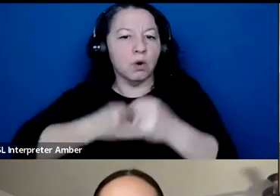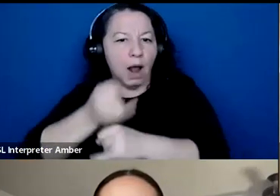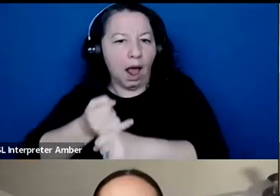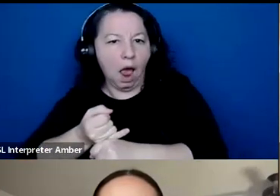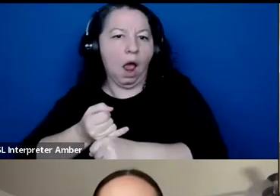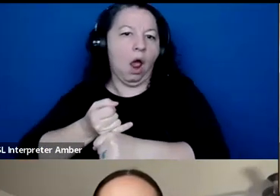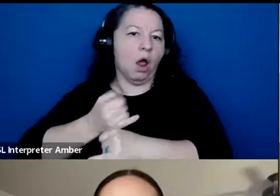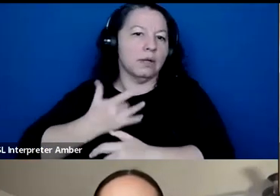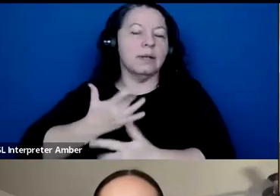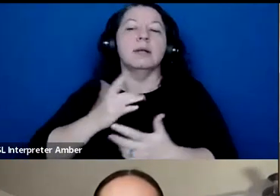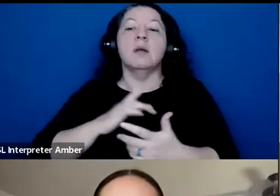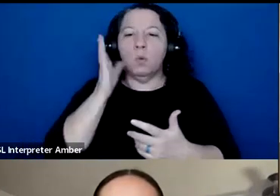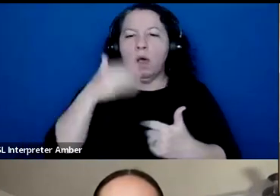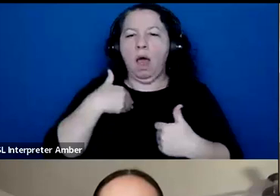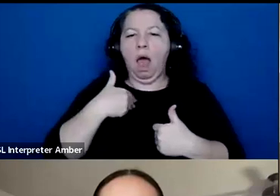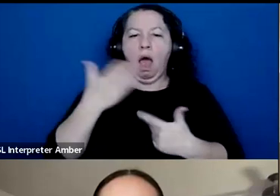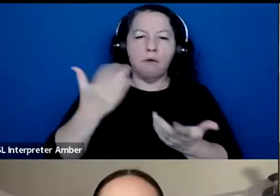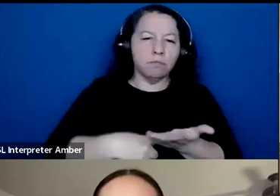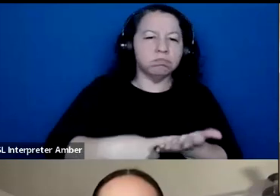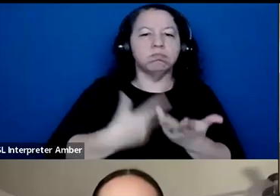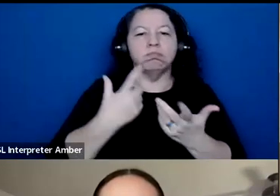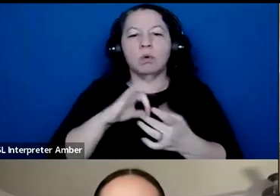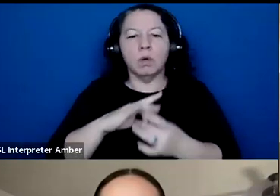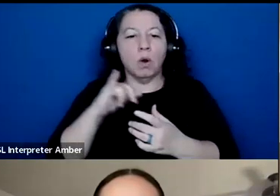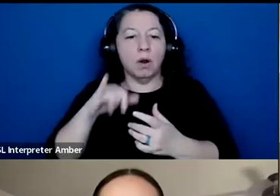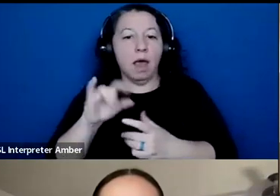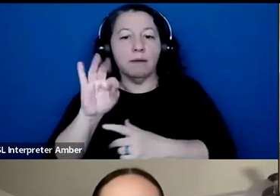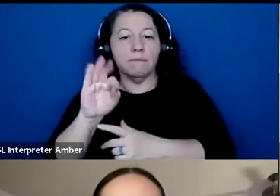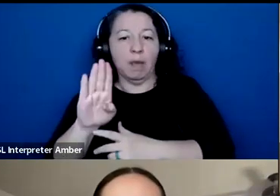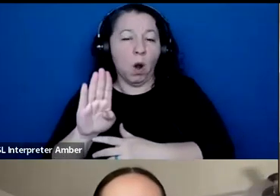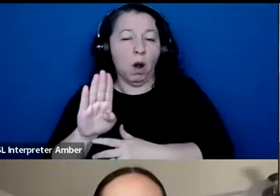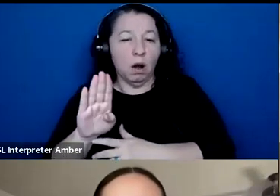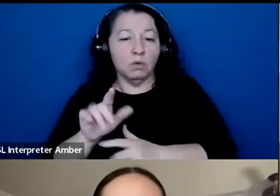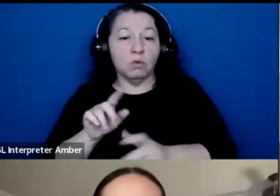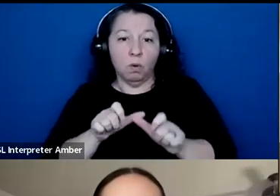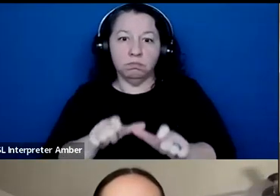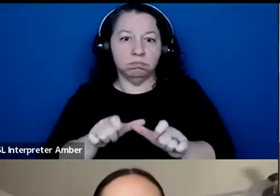We will be having a webinar around that in February, so please stay tuned. And with that,